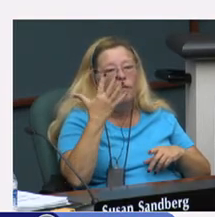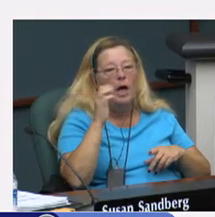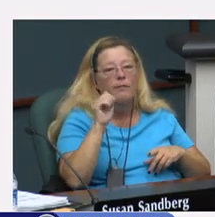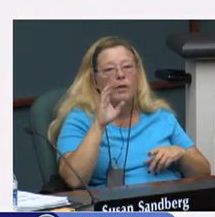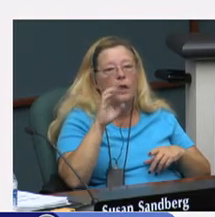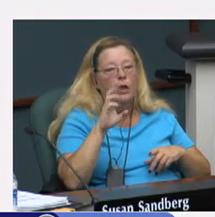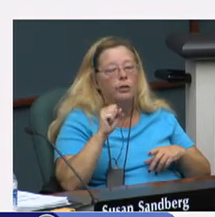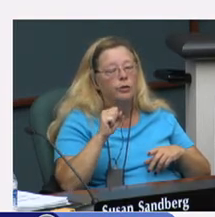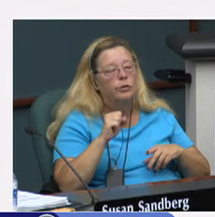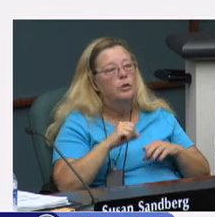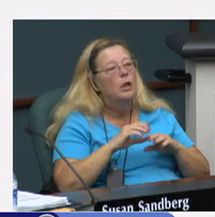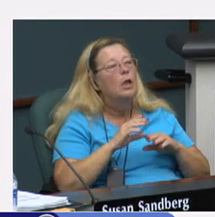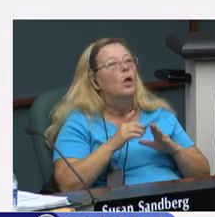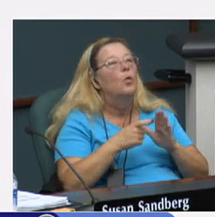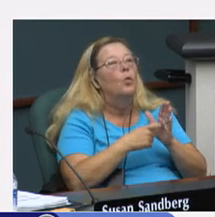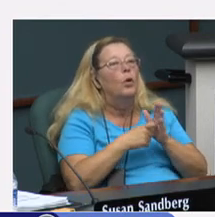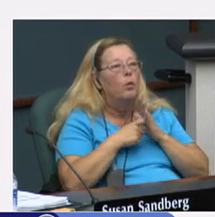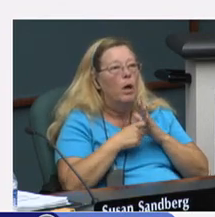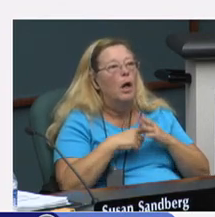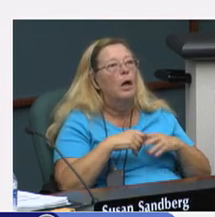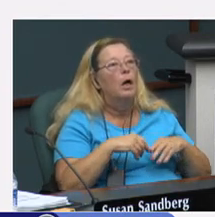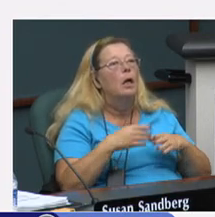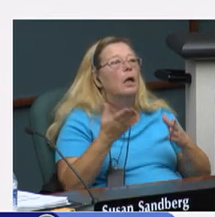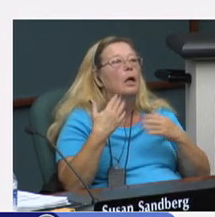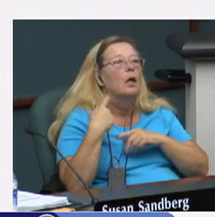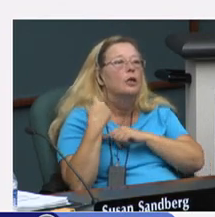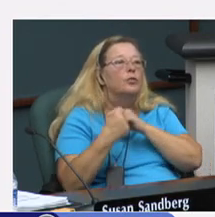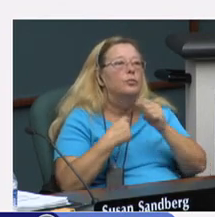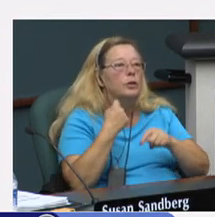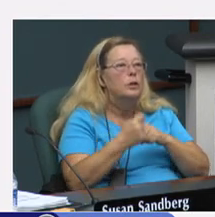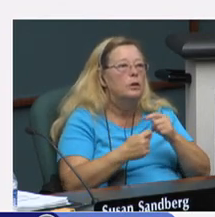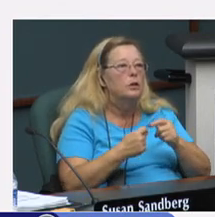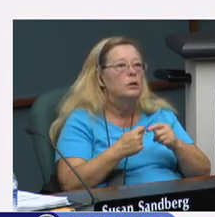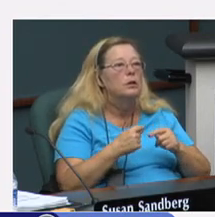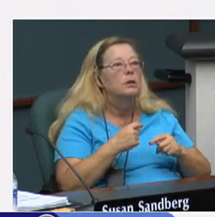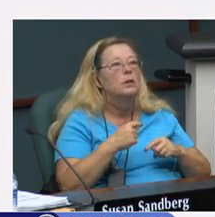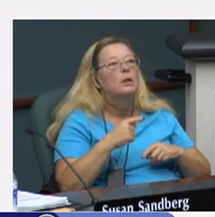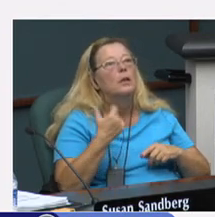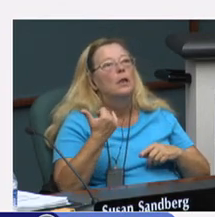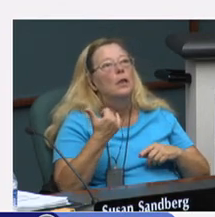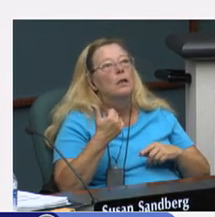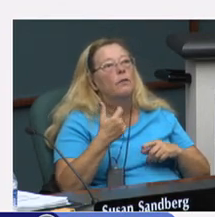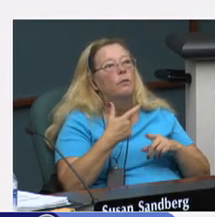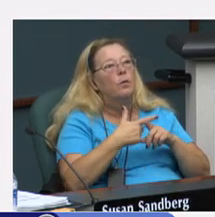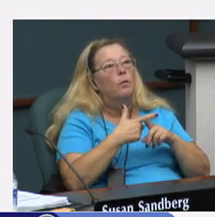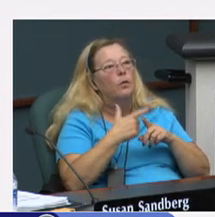there's a traditional subdivision that is again carryover from the current you